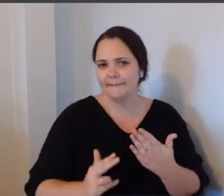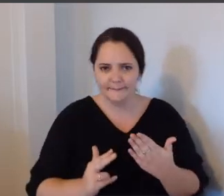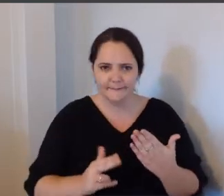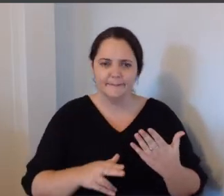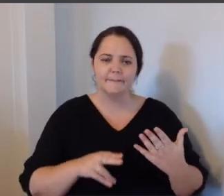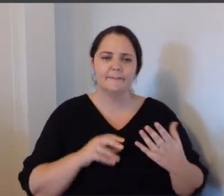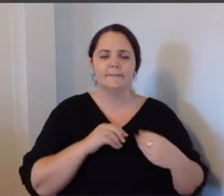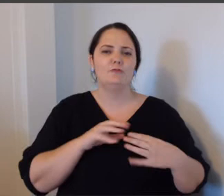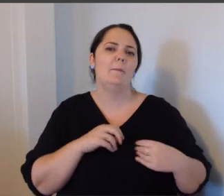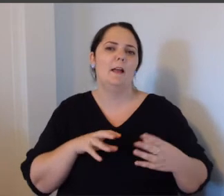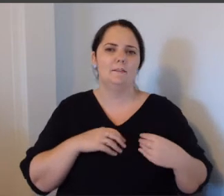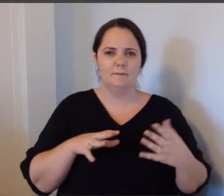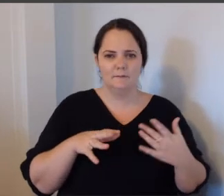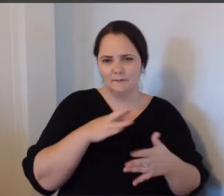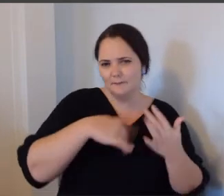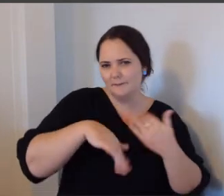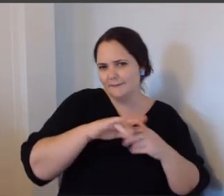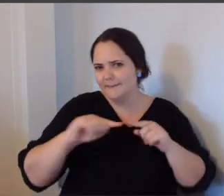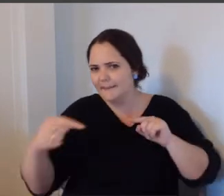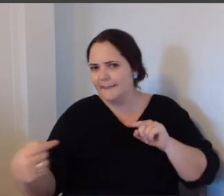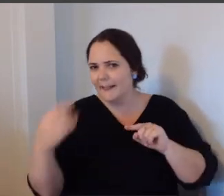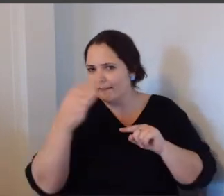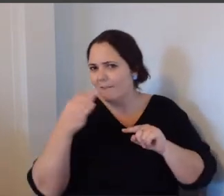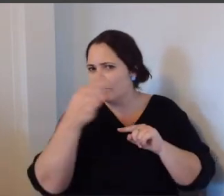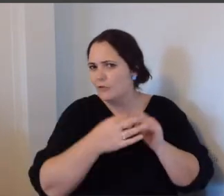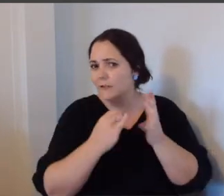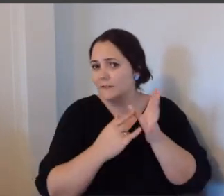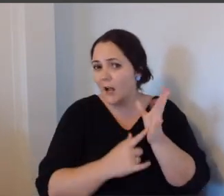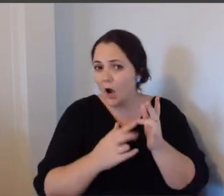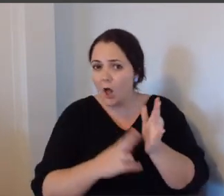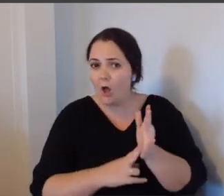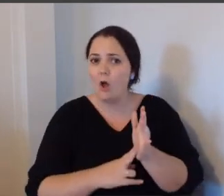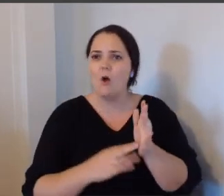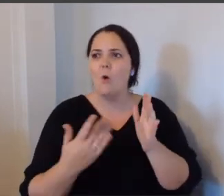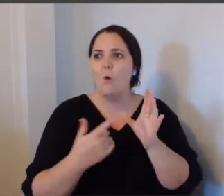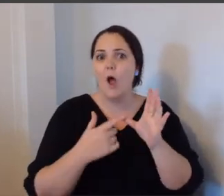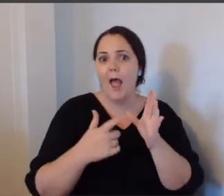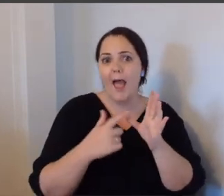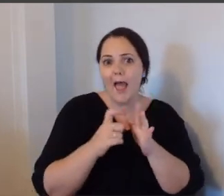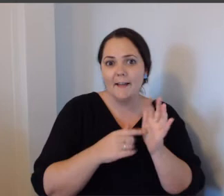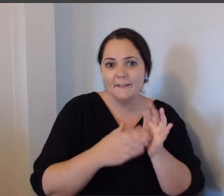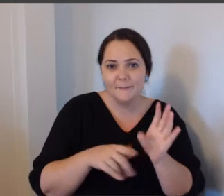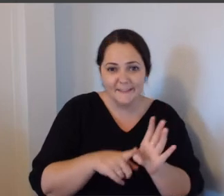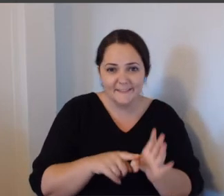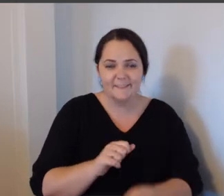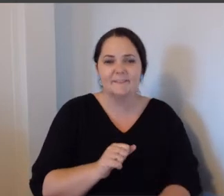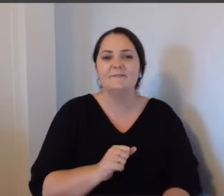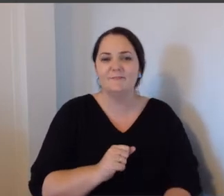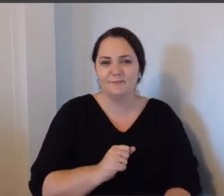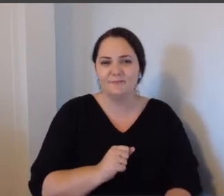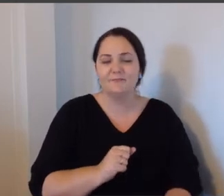French Salon and the Academy. Now, this narrative invariably perpetuates the notion of